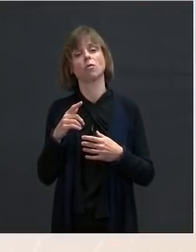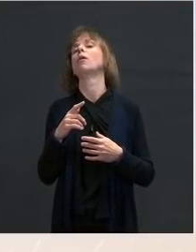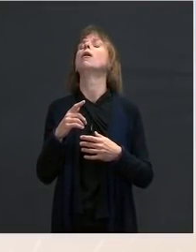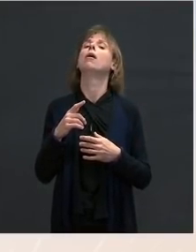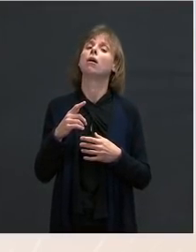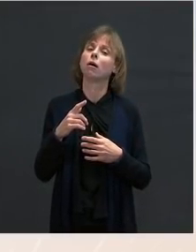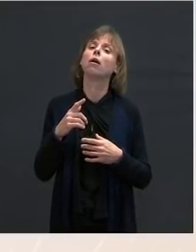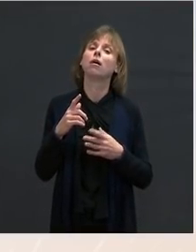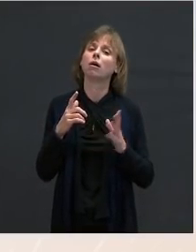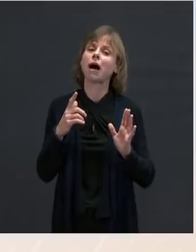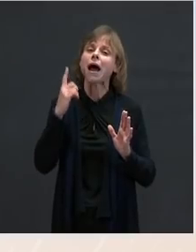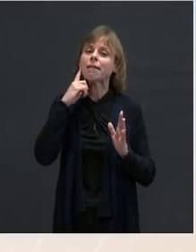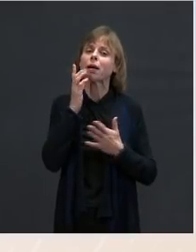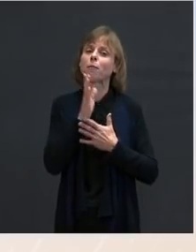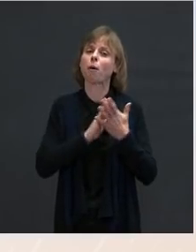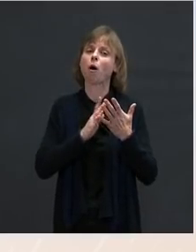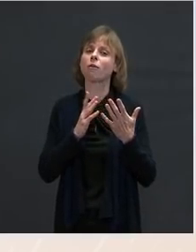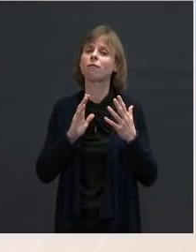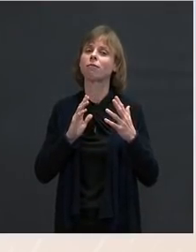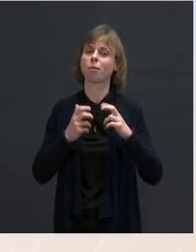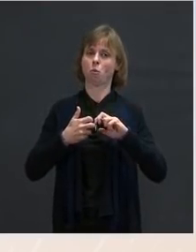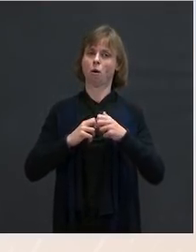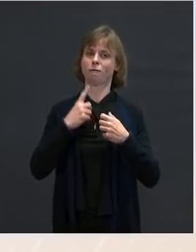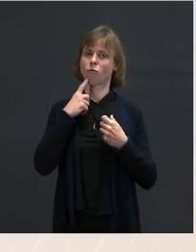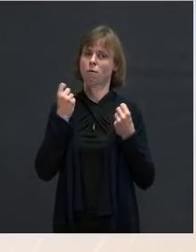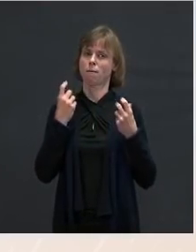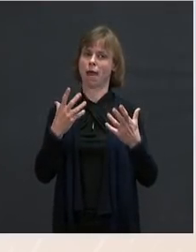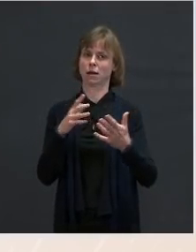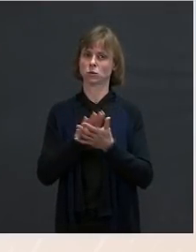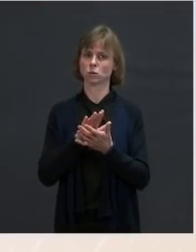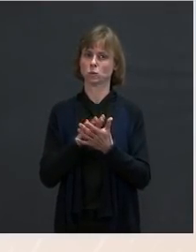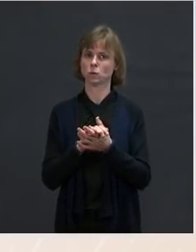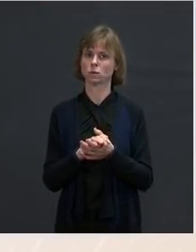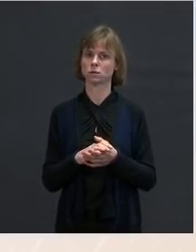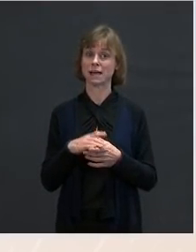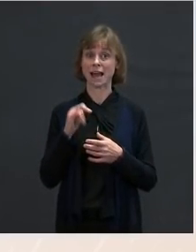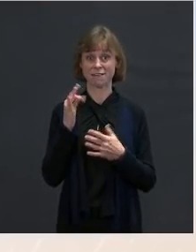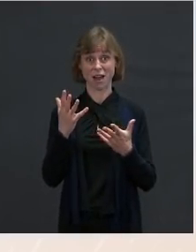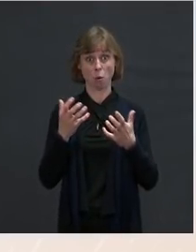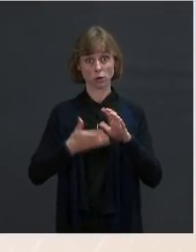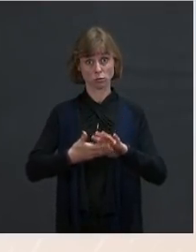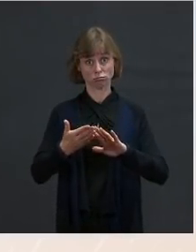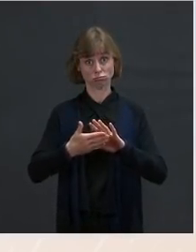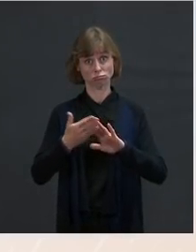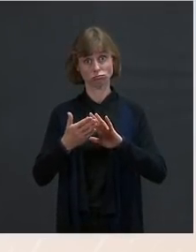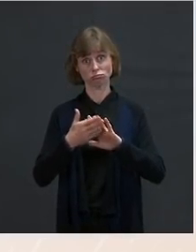for a number of schools is that they need -- in order to operate responsibly and given the threat of budget cuts,